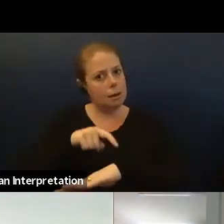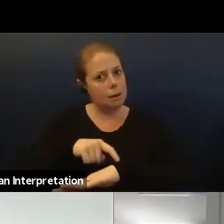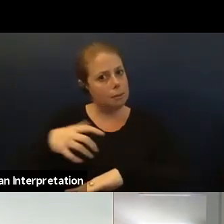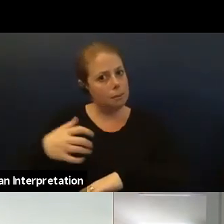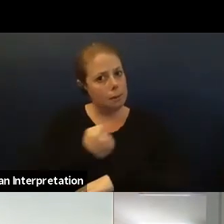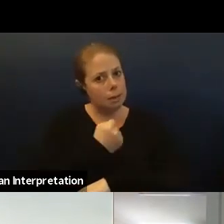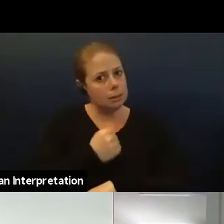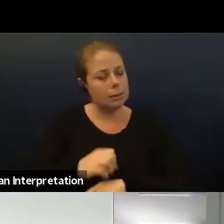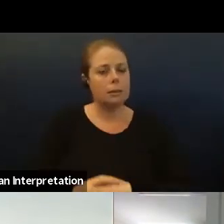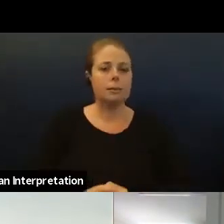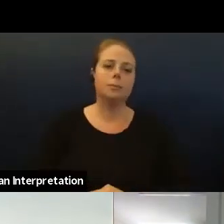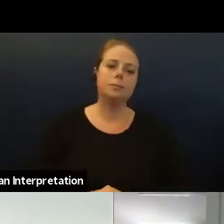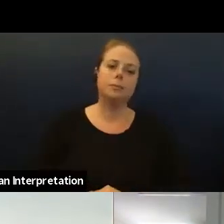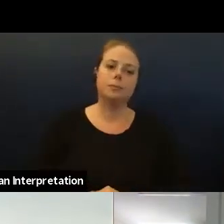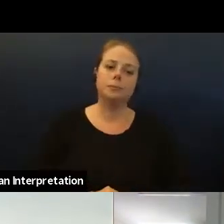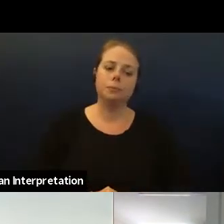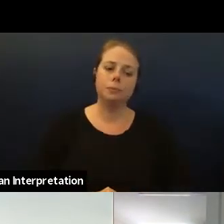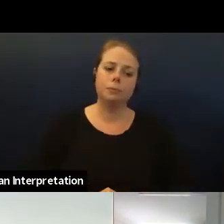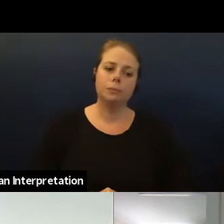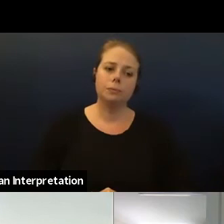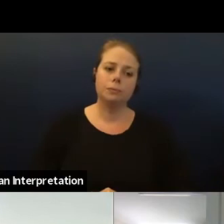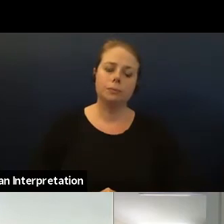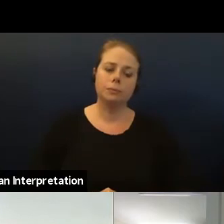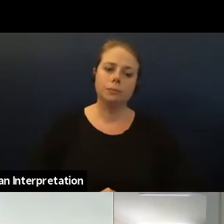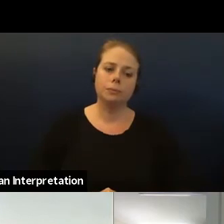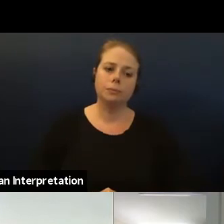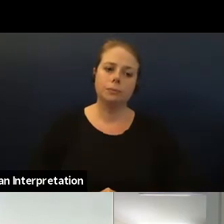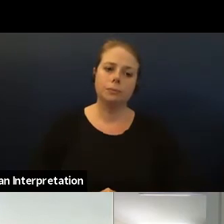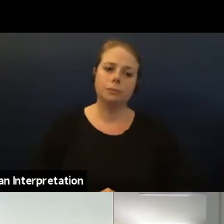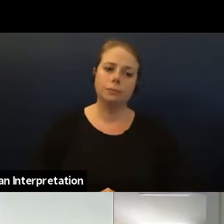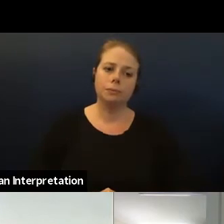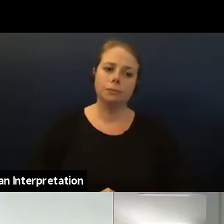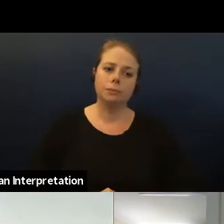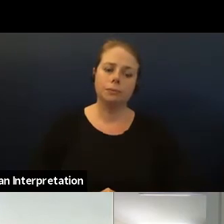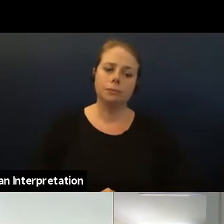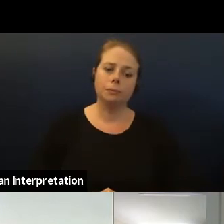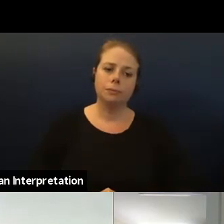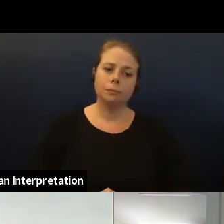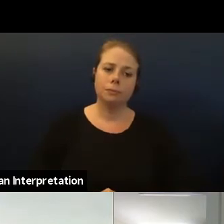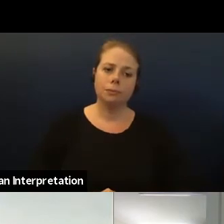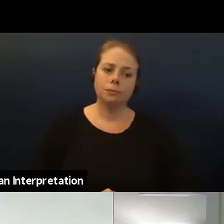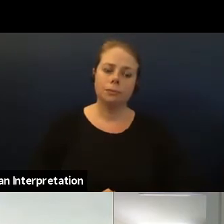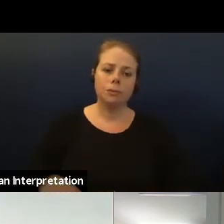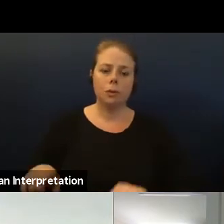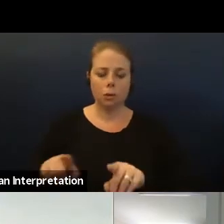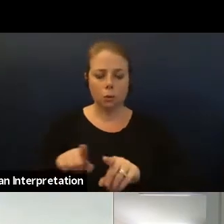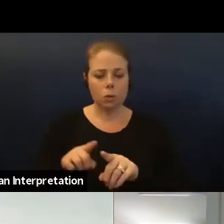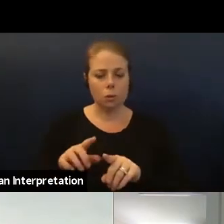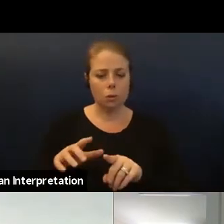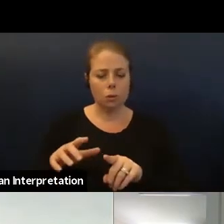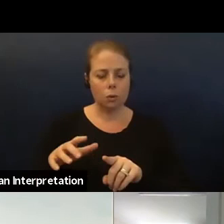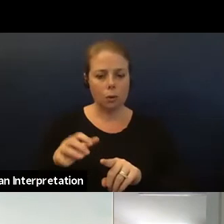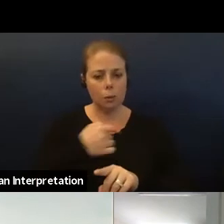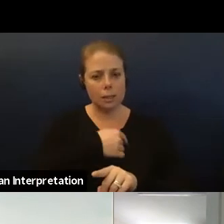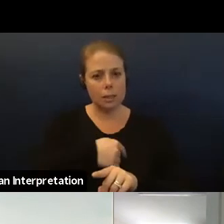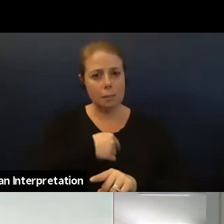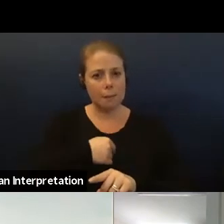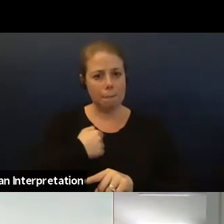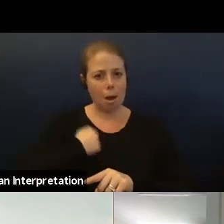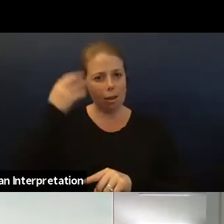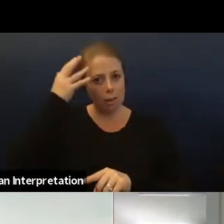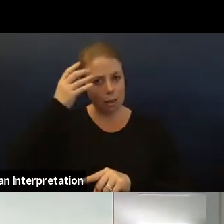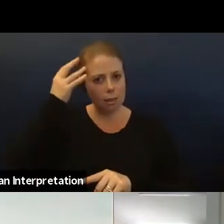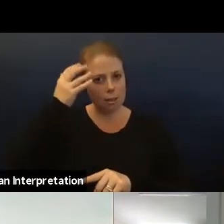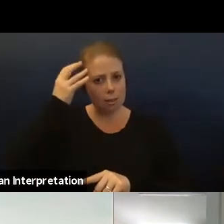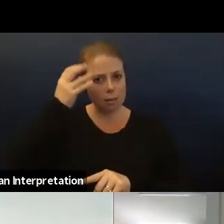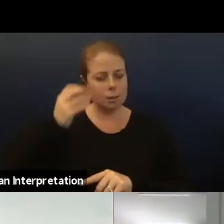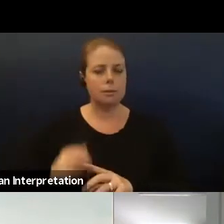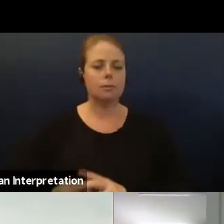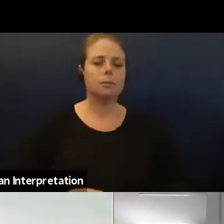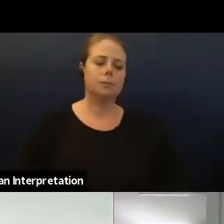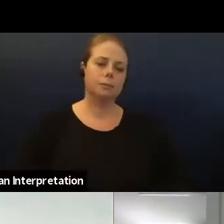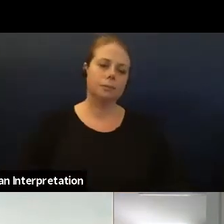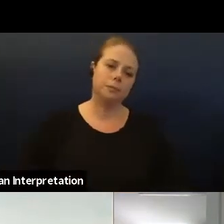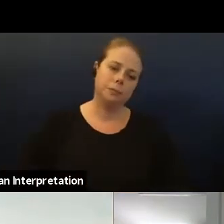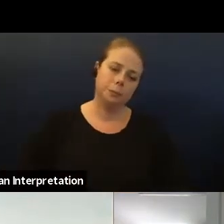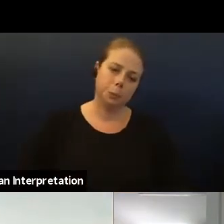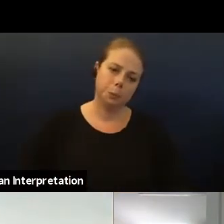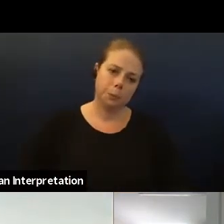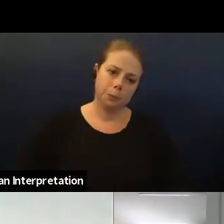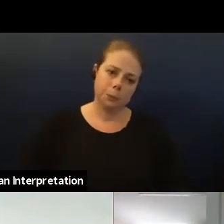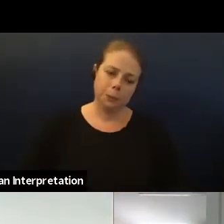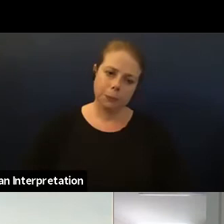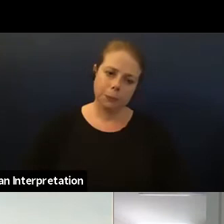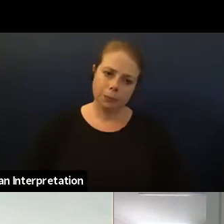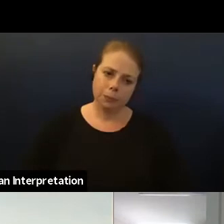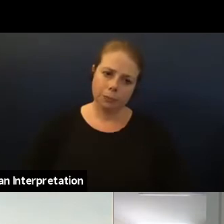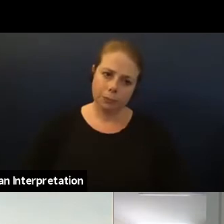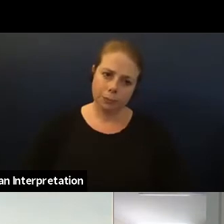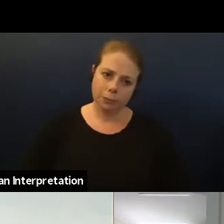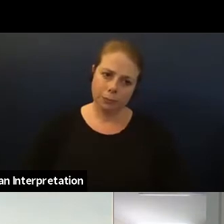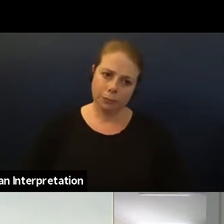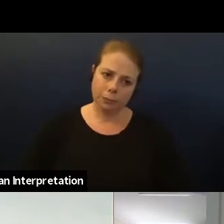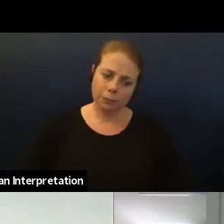and a big commitment of thought. And I guess I found that reading the submissions initially